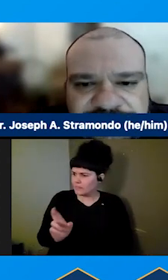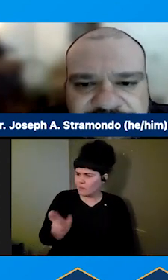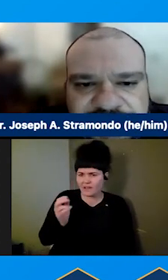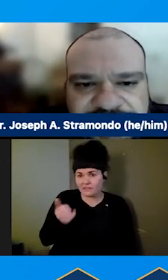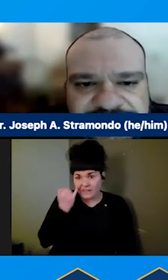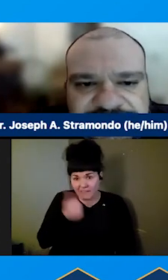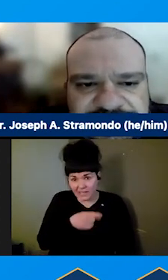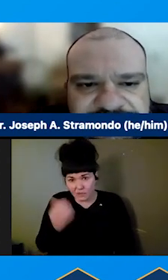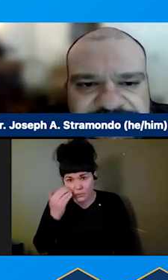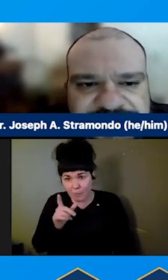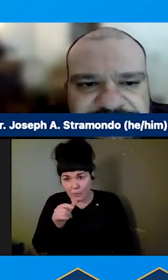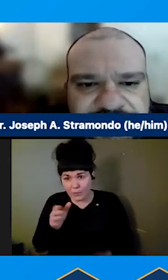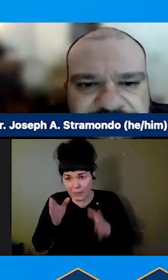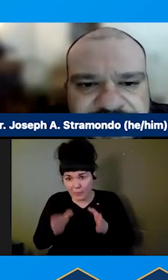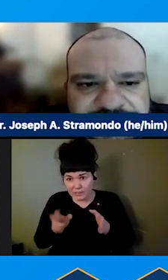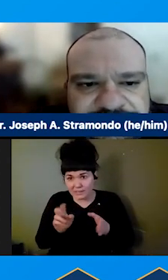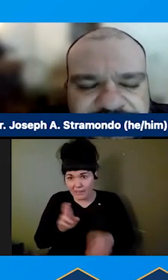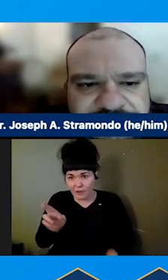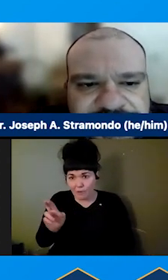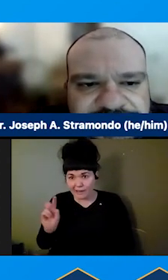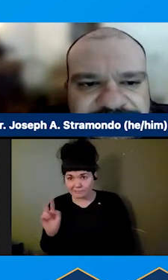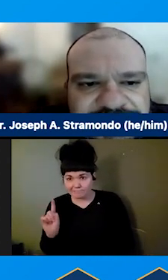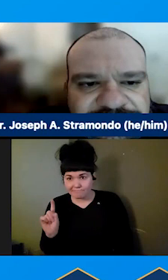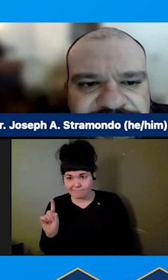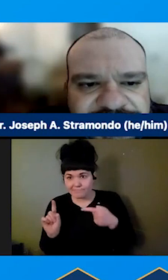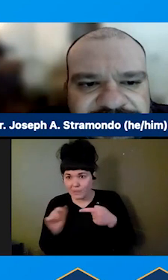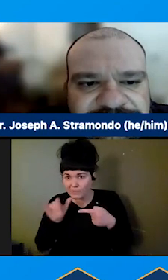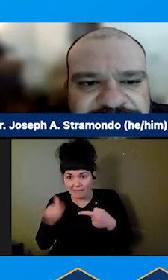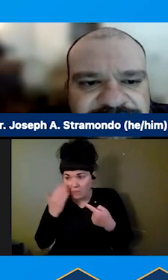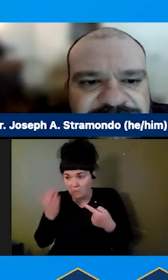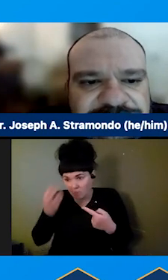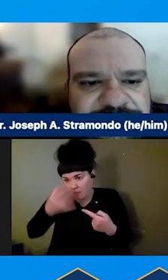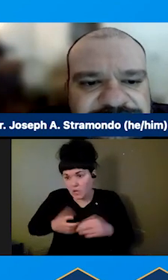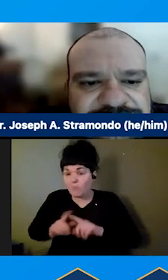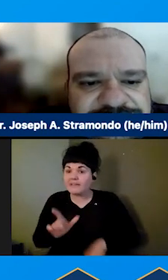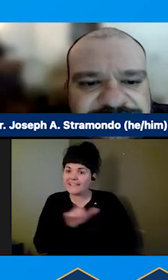on the right. If anyone knows who that is but on the left we